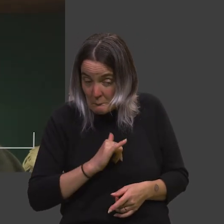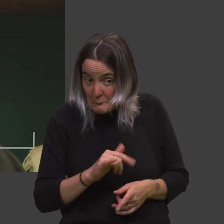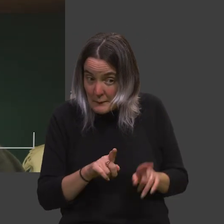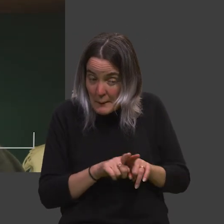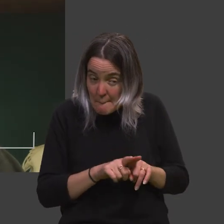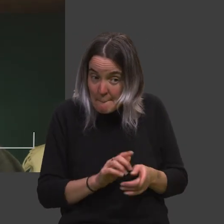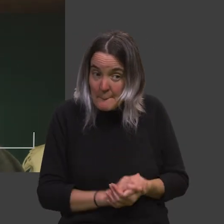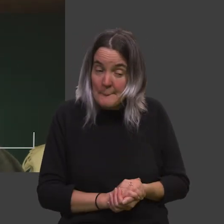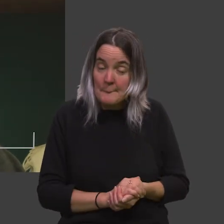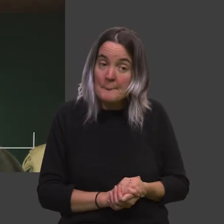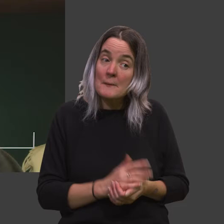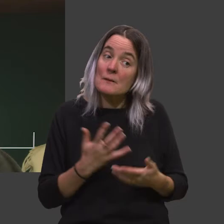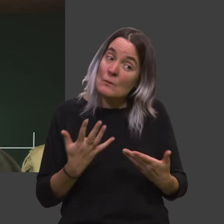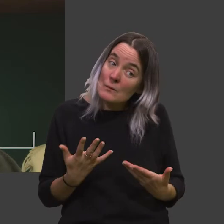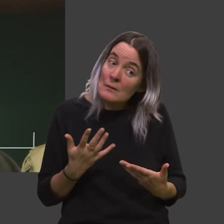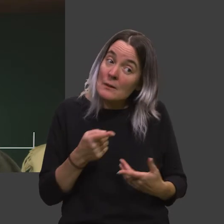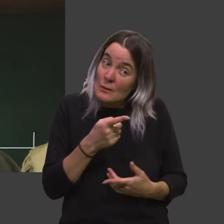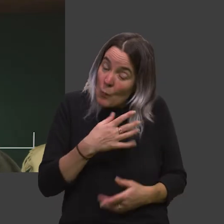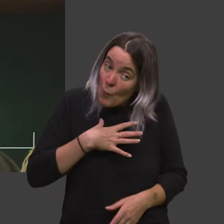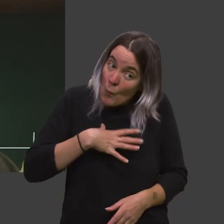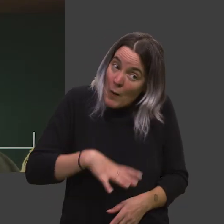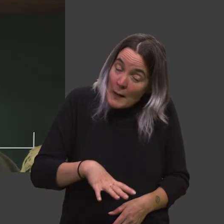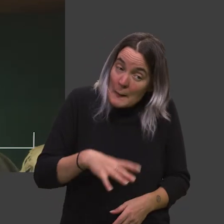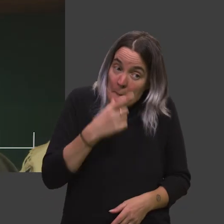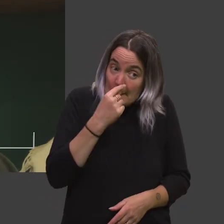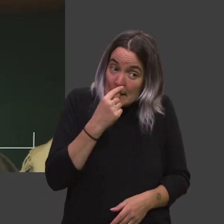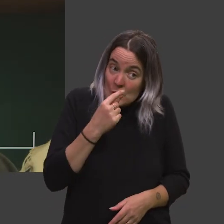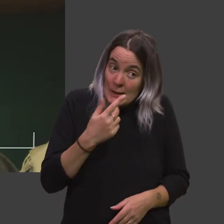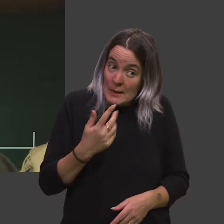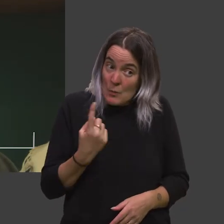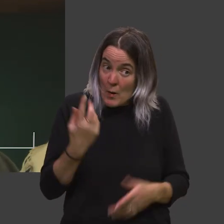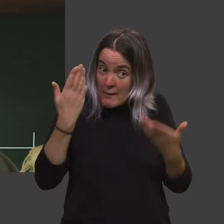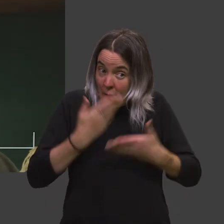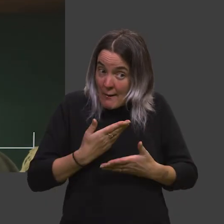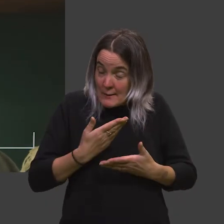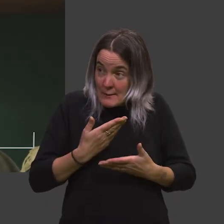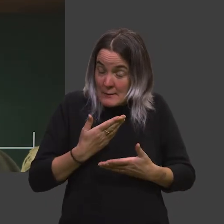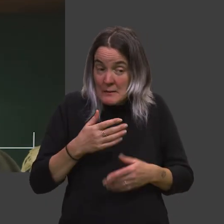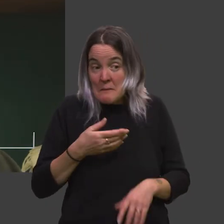So. If you want - Would you like to have a drink with me one night? Or something?